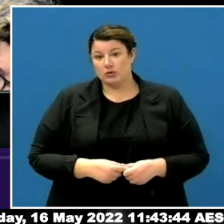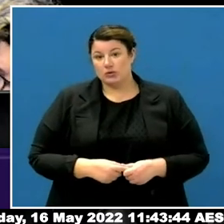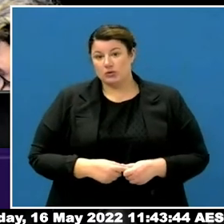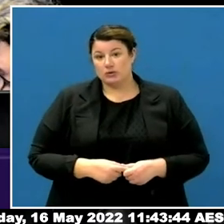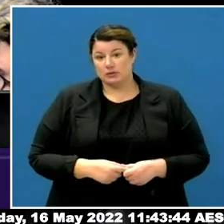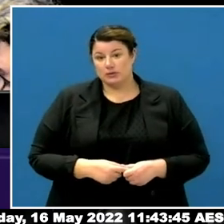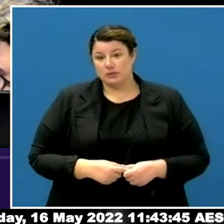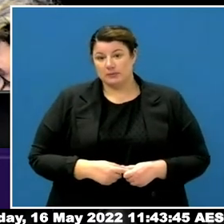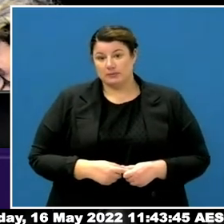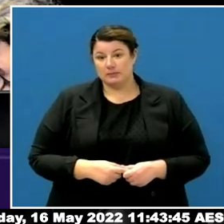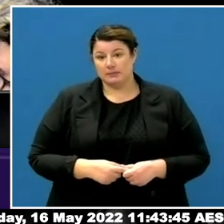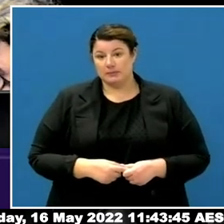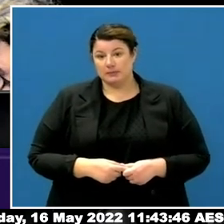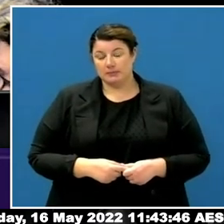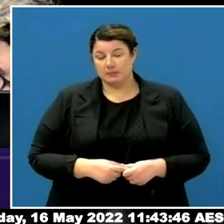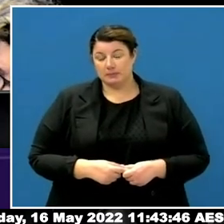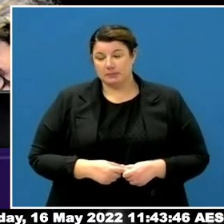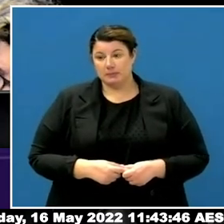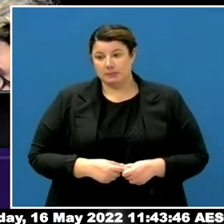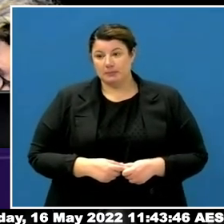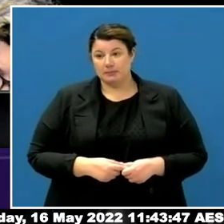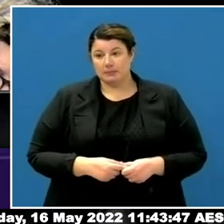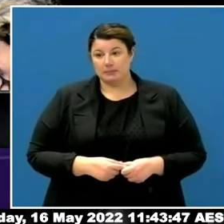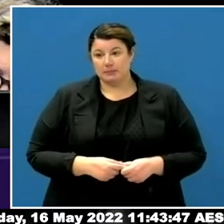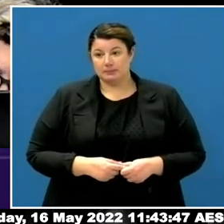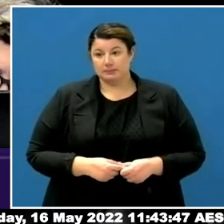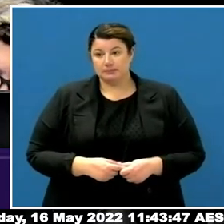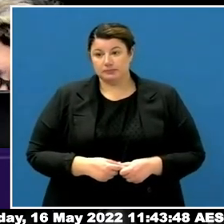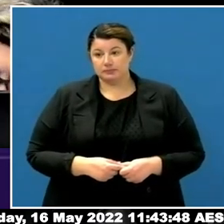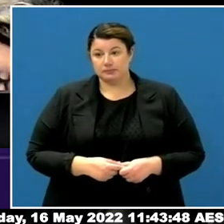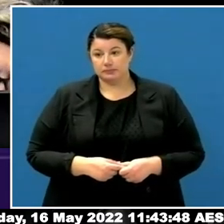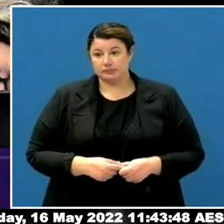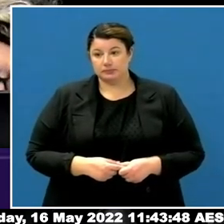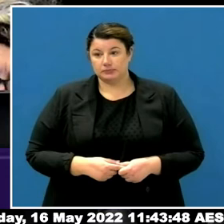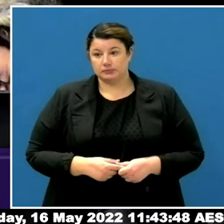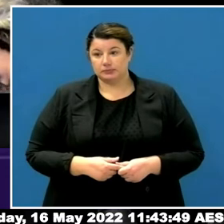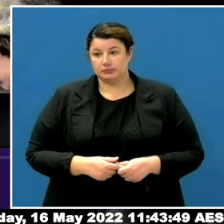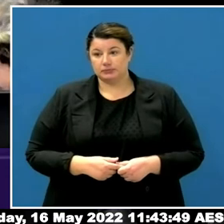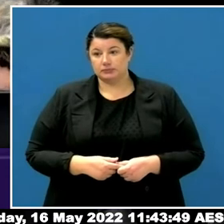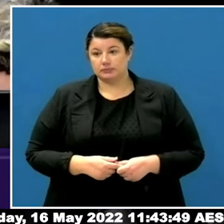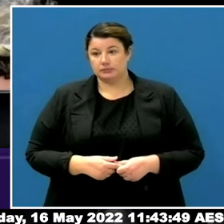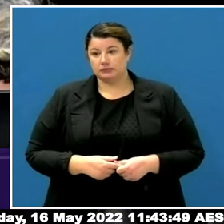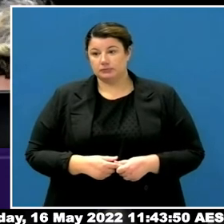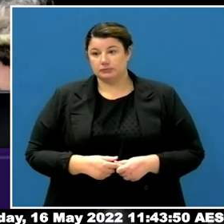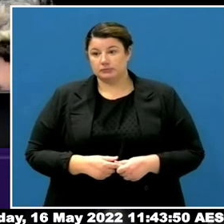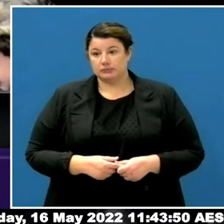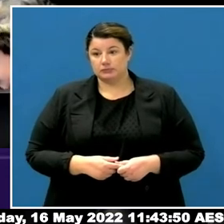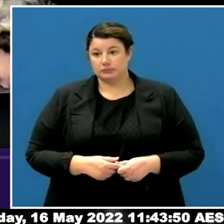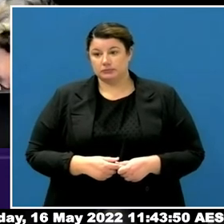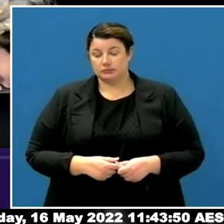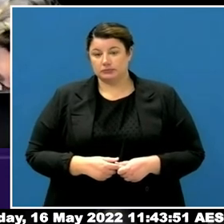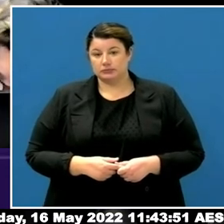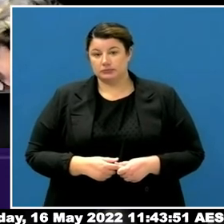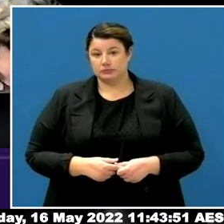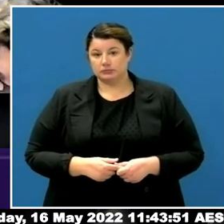Yeah. MR FOGARTY: Do you recall the earlier service agreements?